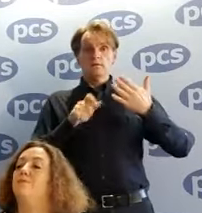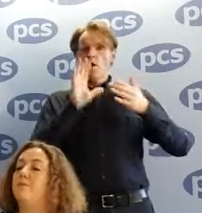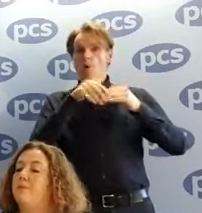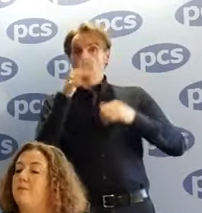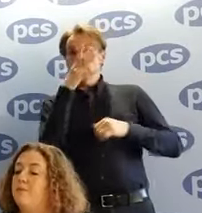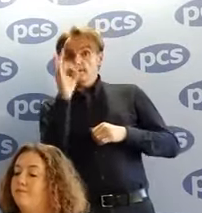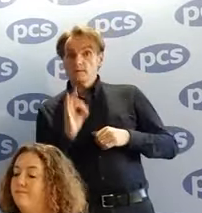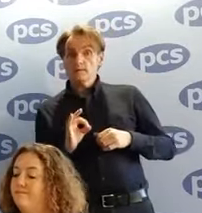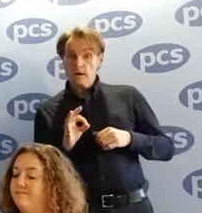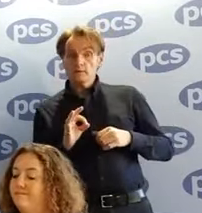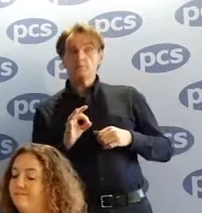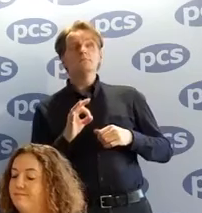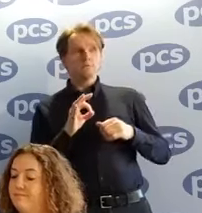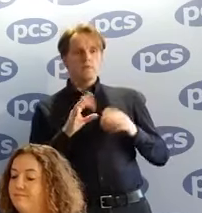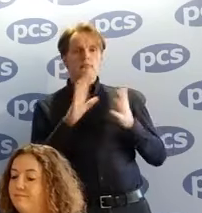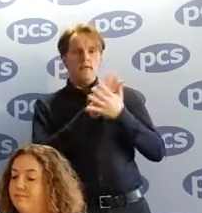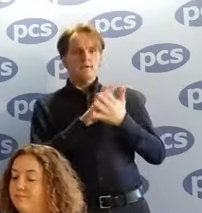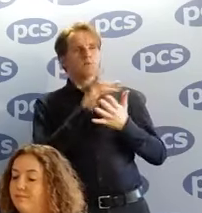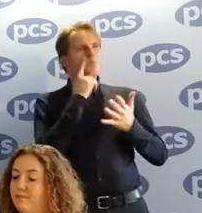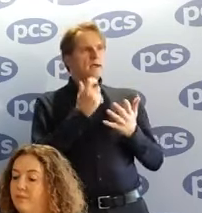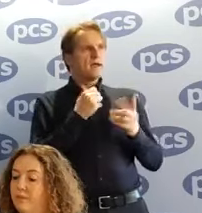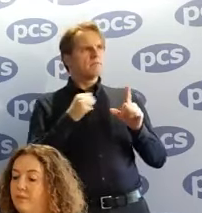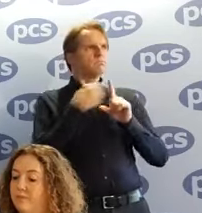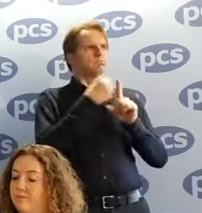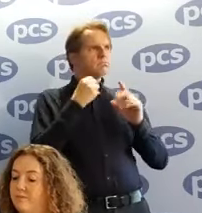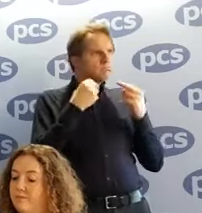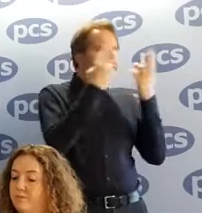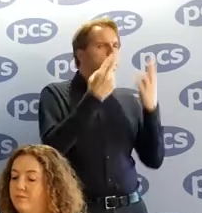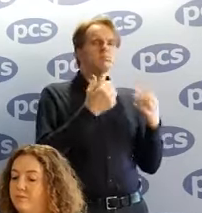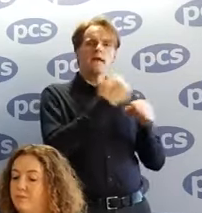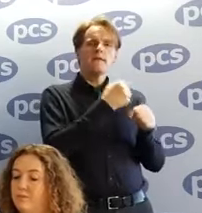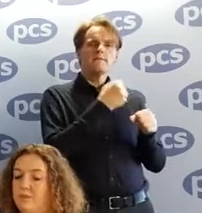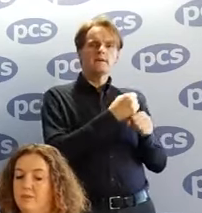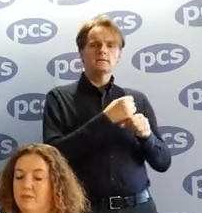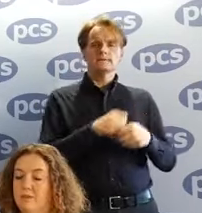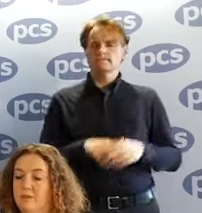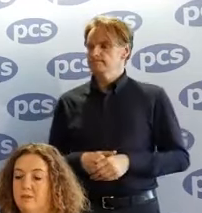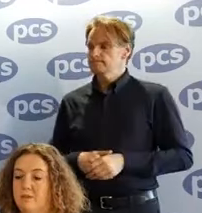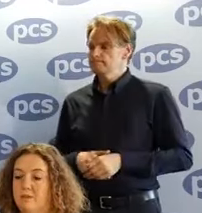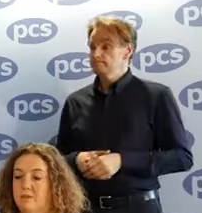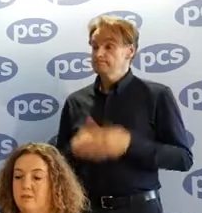hope they take notice. Thanks Mark and also Melanie, I think what it does